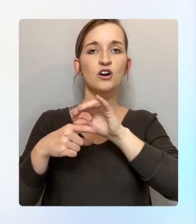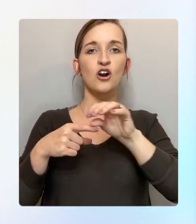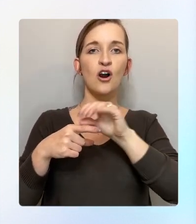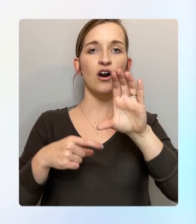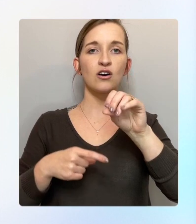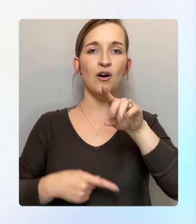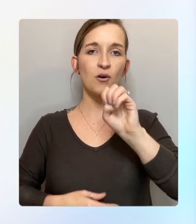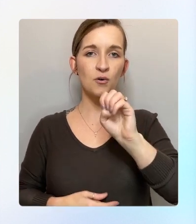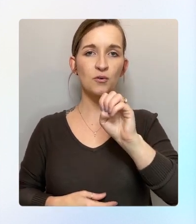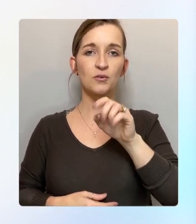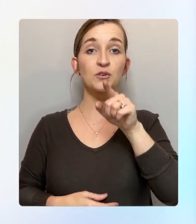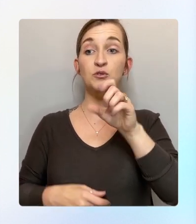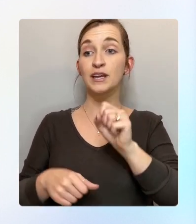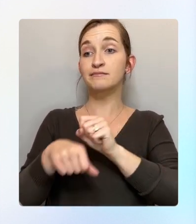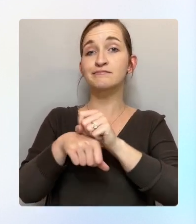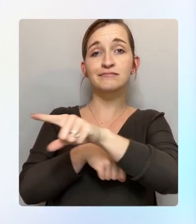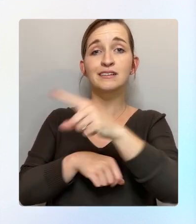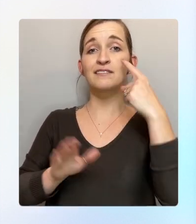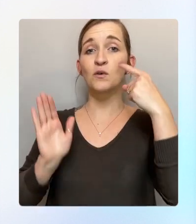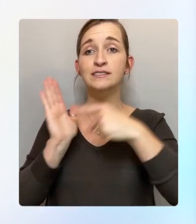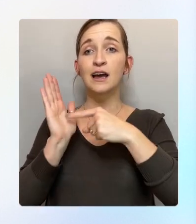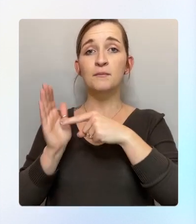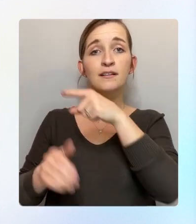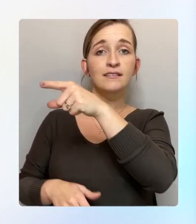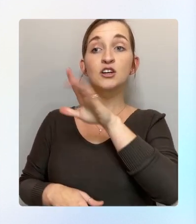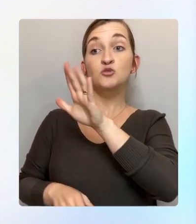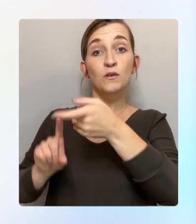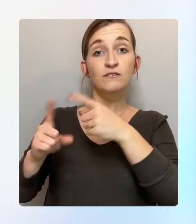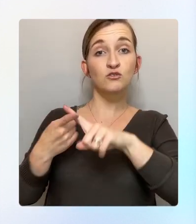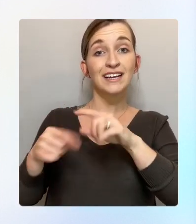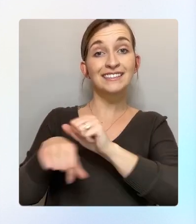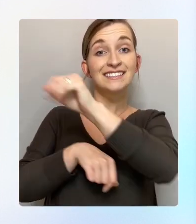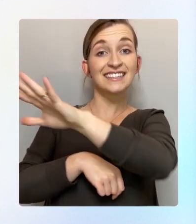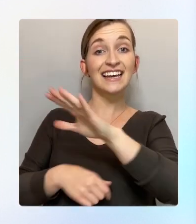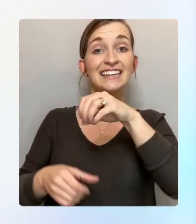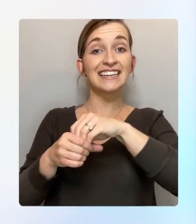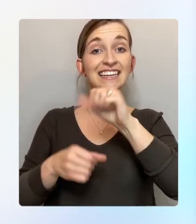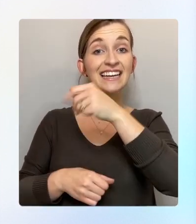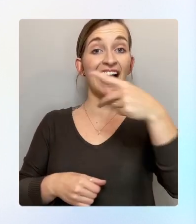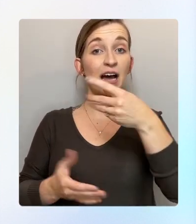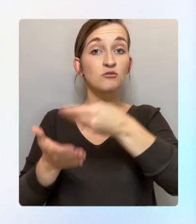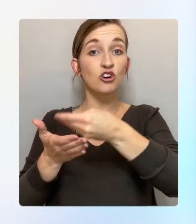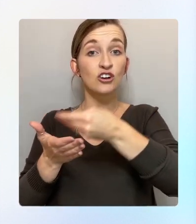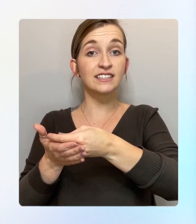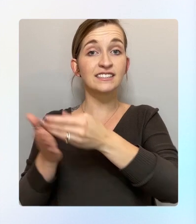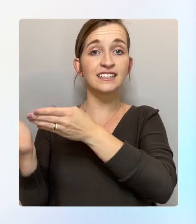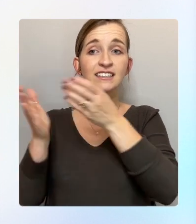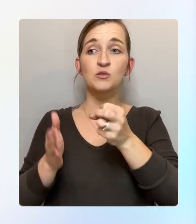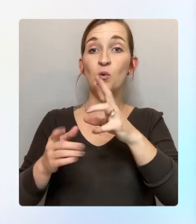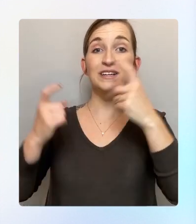that a friend has sent them in-app currency, or to celebrate a user achievement. For example,